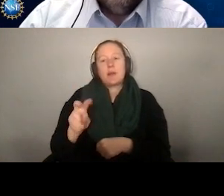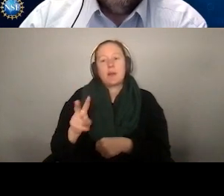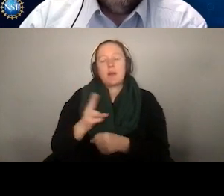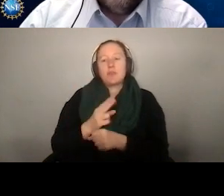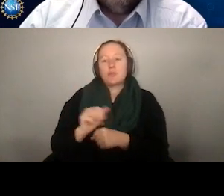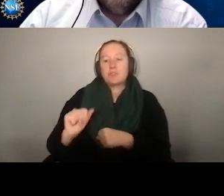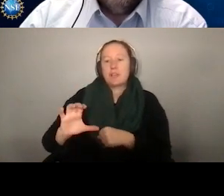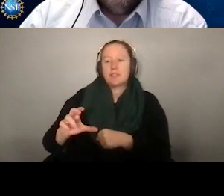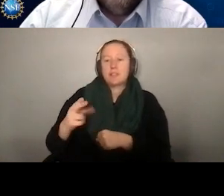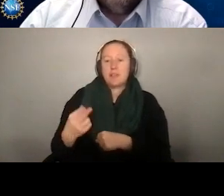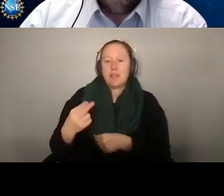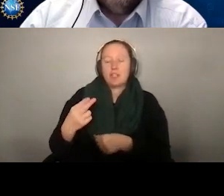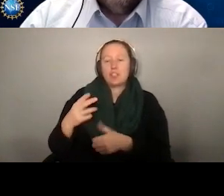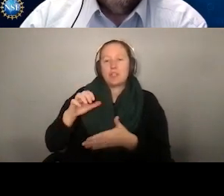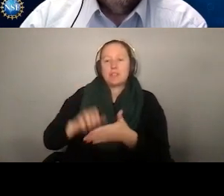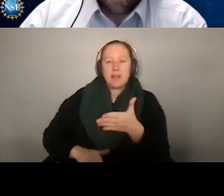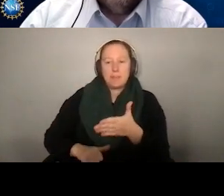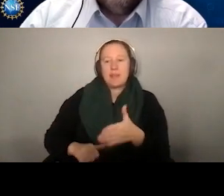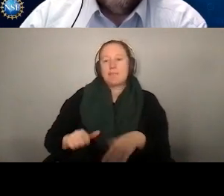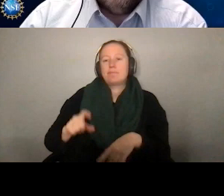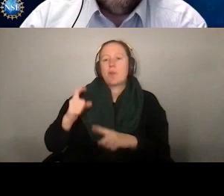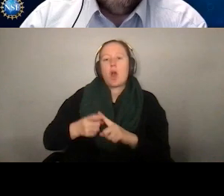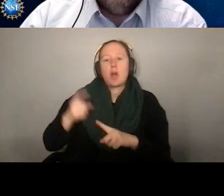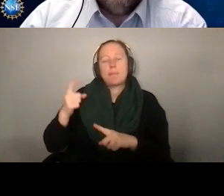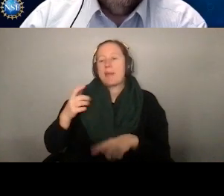which is an automated clearing house debit transaction.